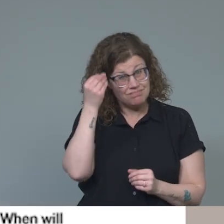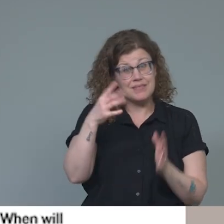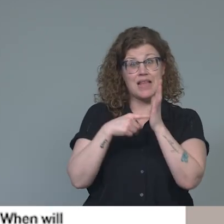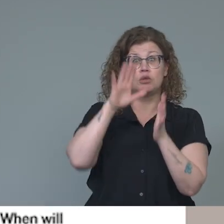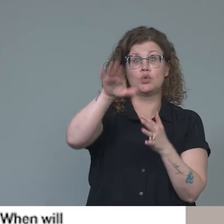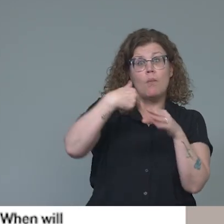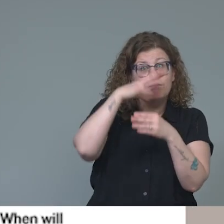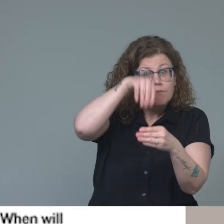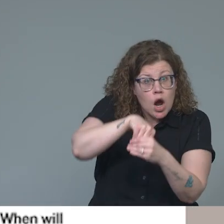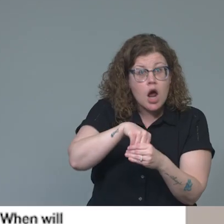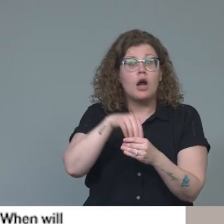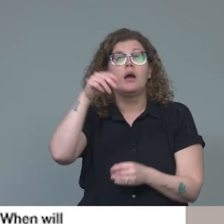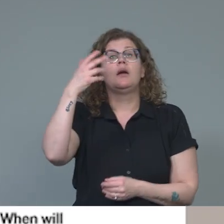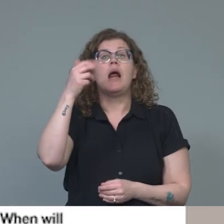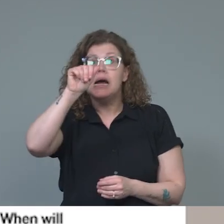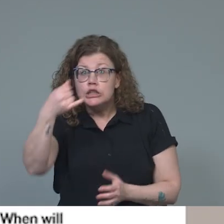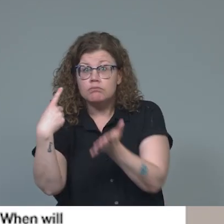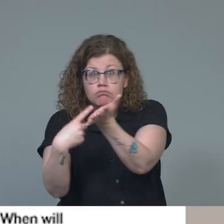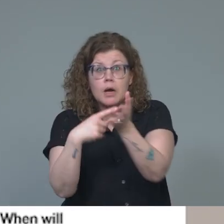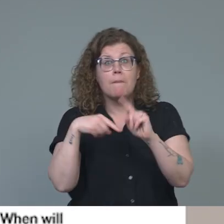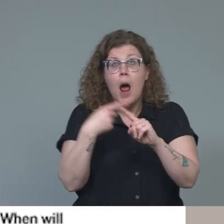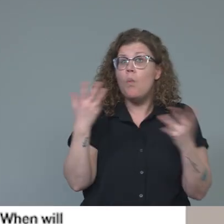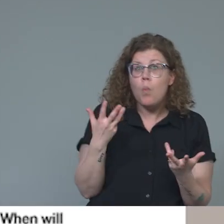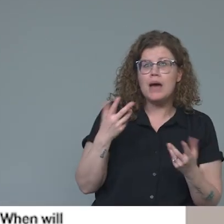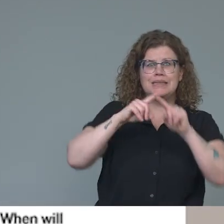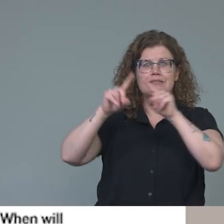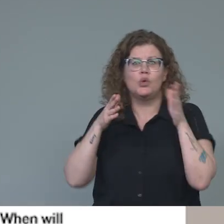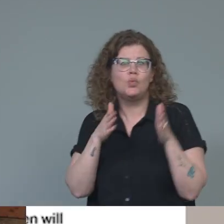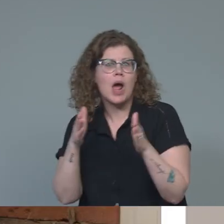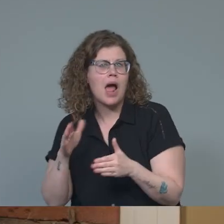realm when it's something that the public gets to experience the question is who is